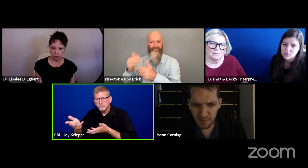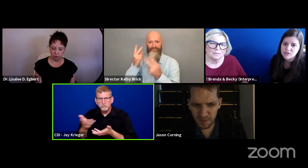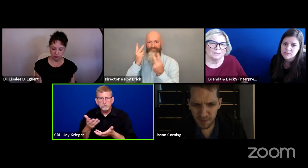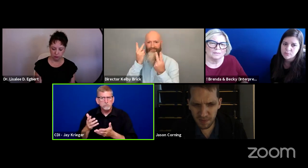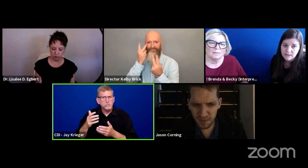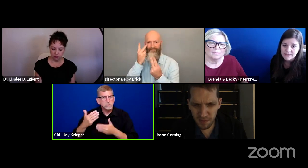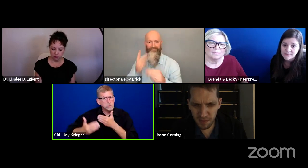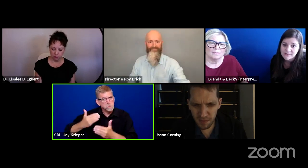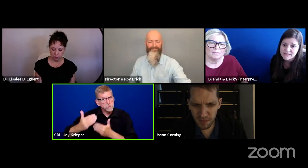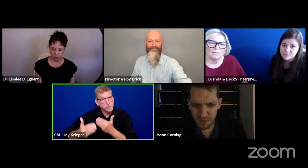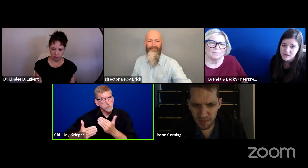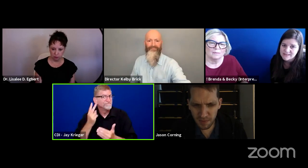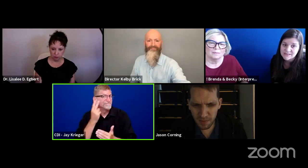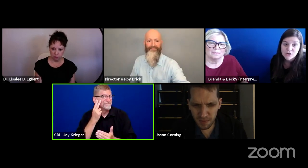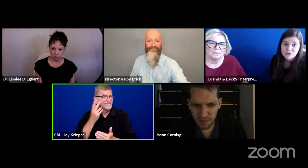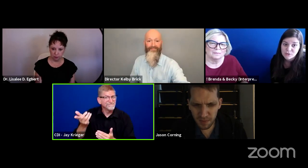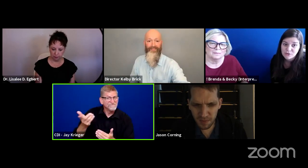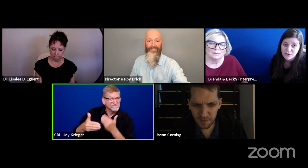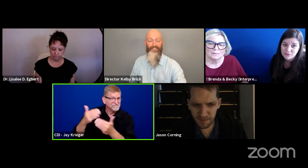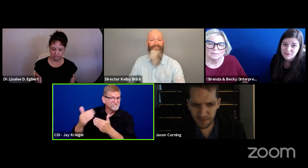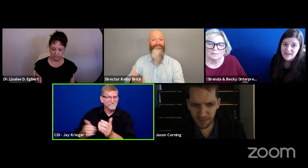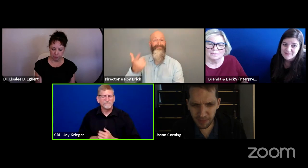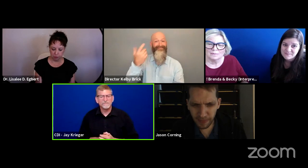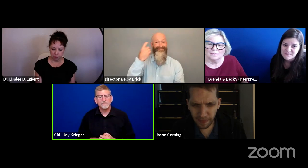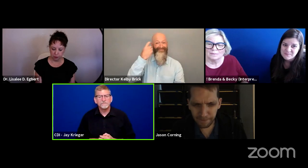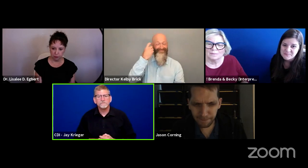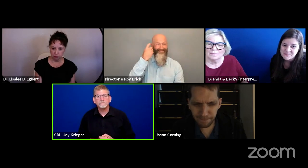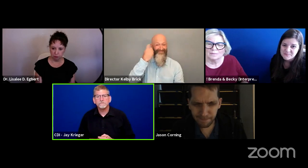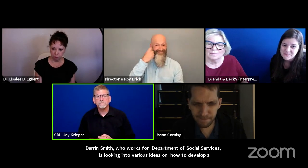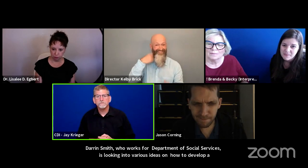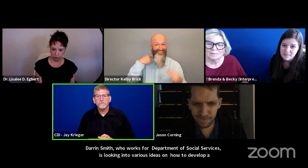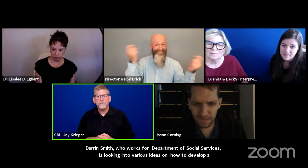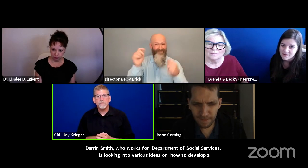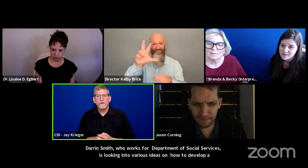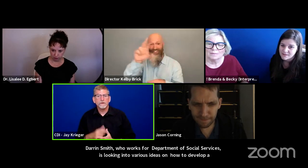So we're supporting him in this process, so look forward to that.